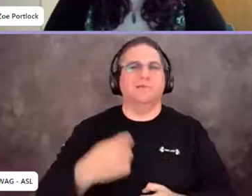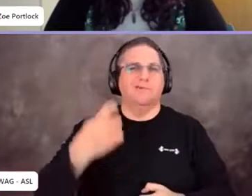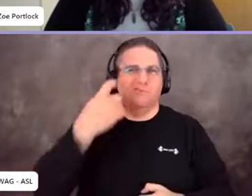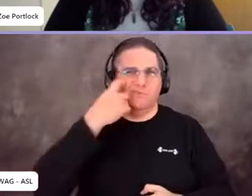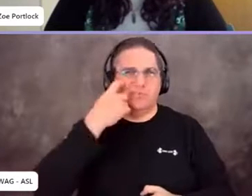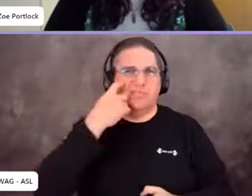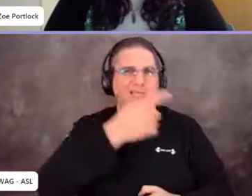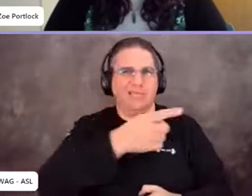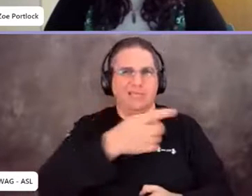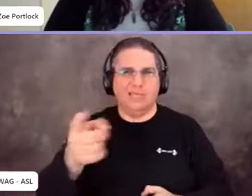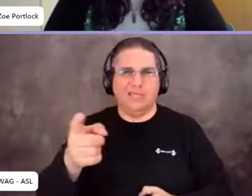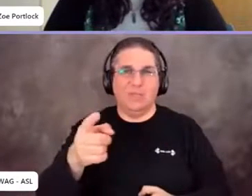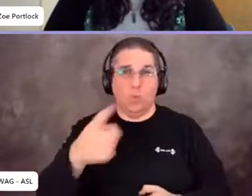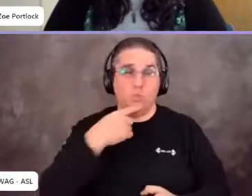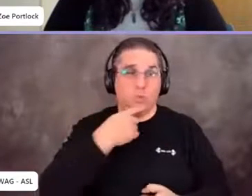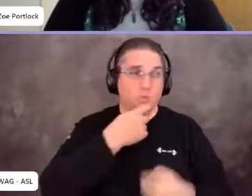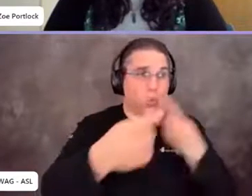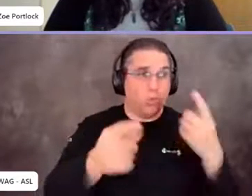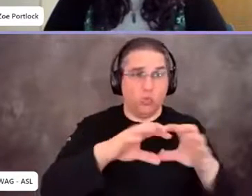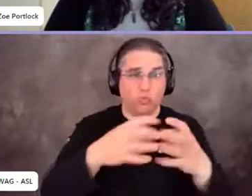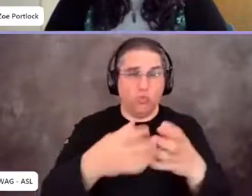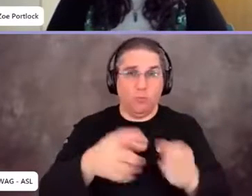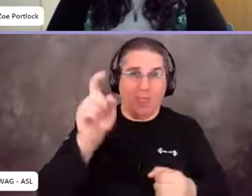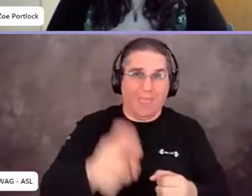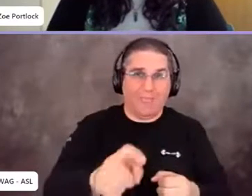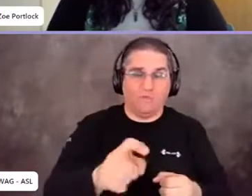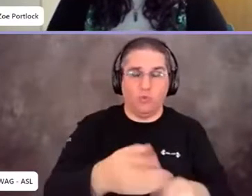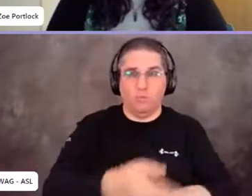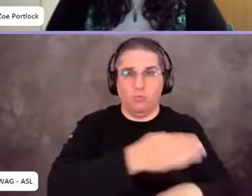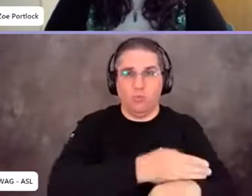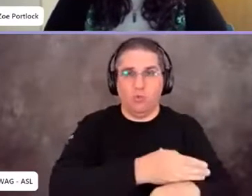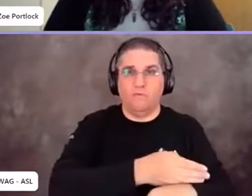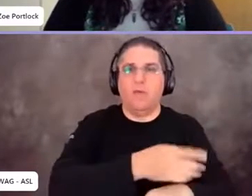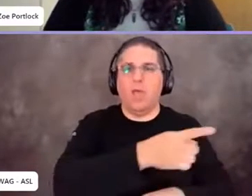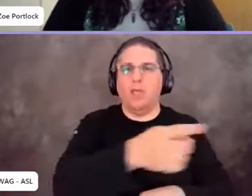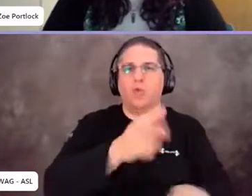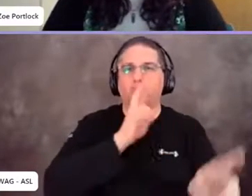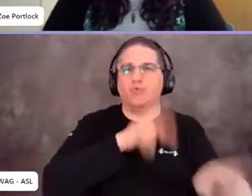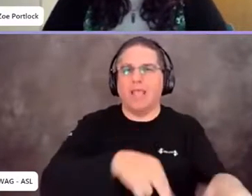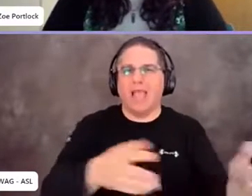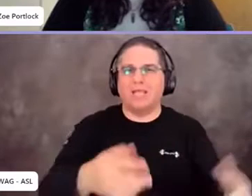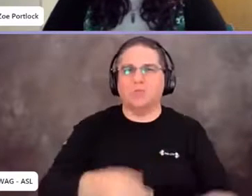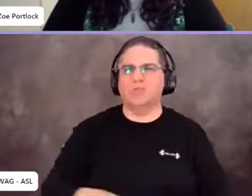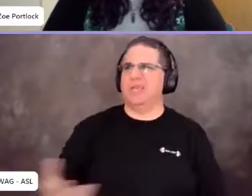accessibility as a technical problem, but it's really a human problem. We should try and communicating